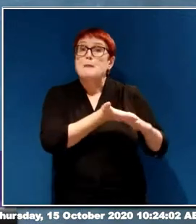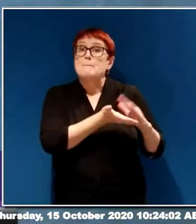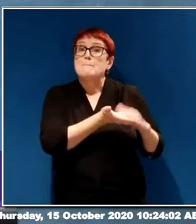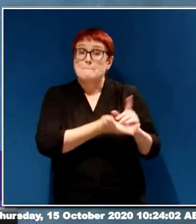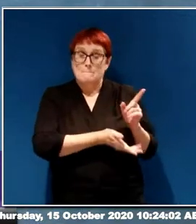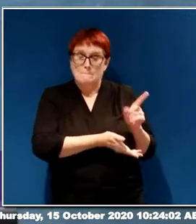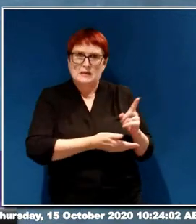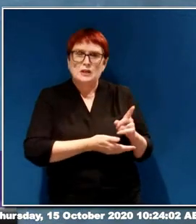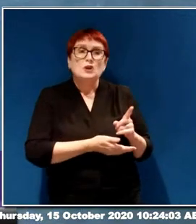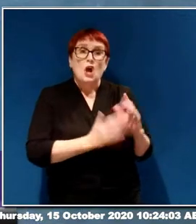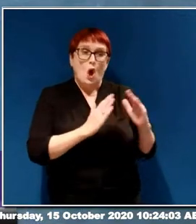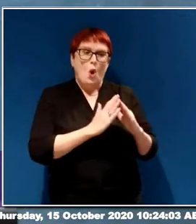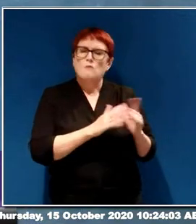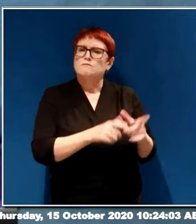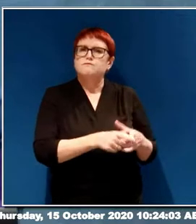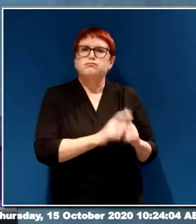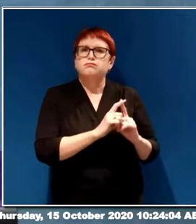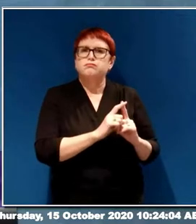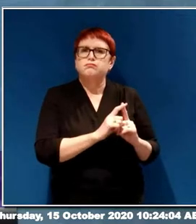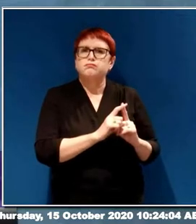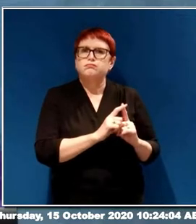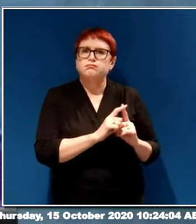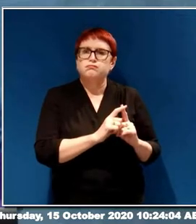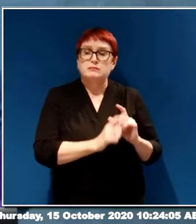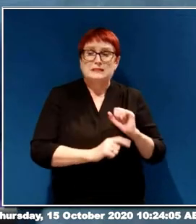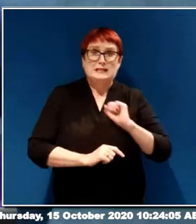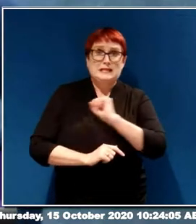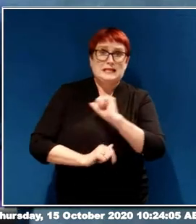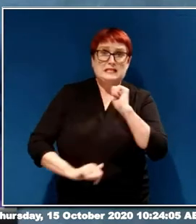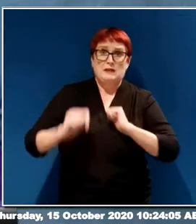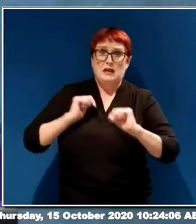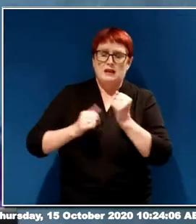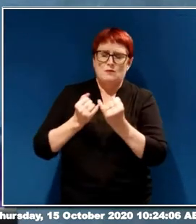His behaviour was worsening, you know, he'd have meltdowns,